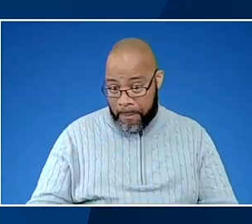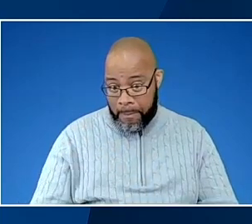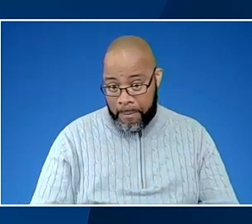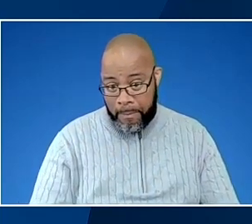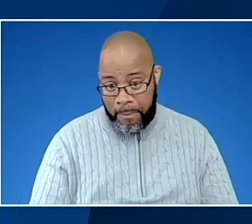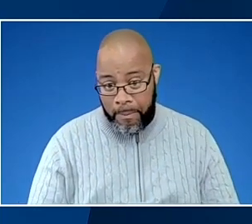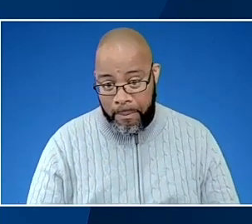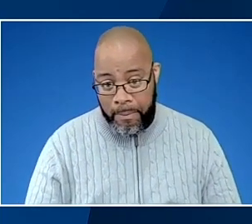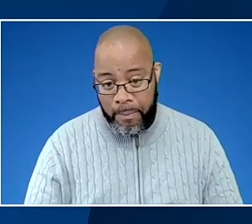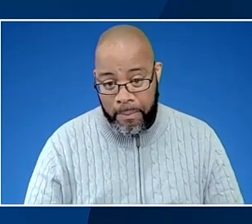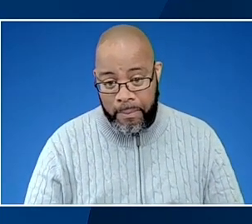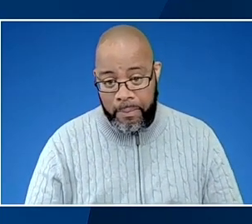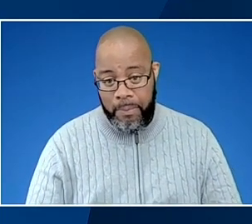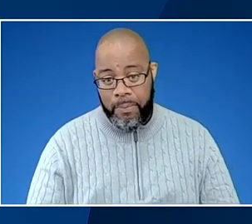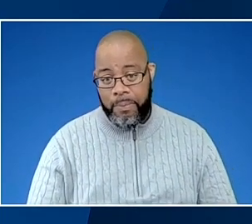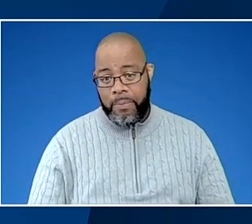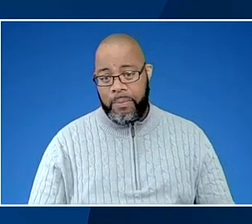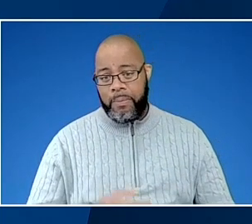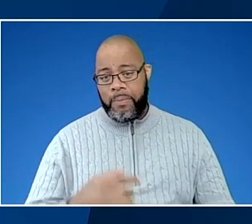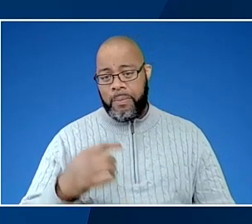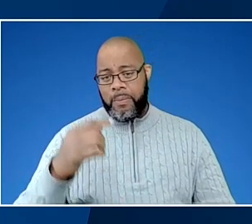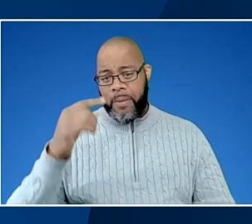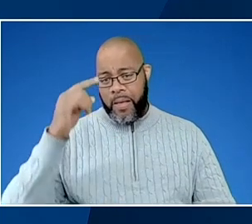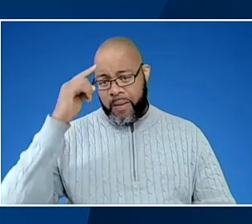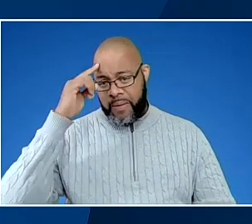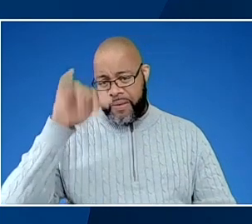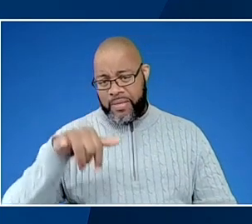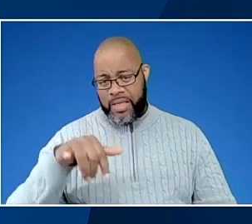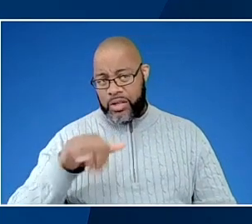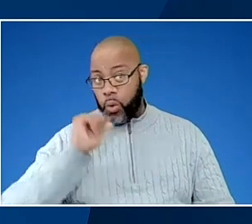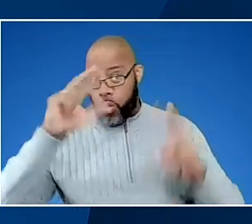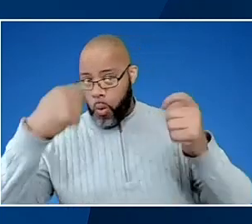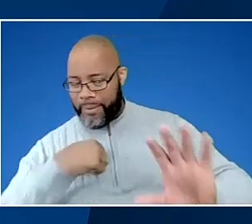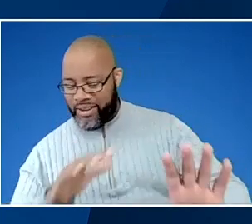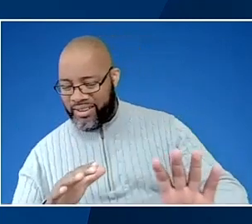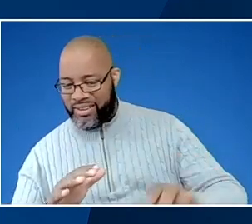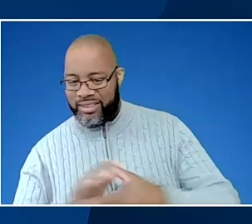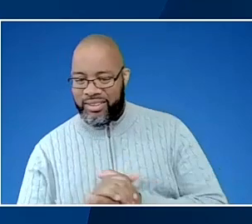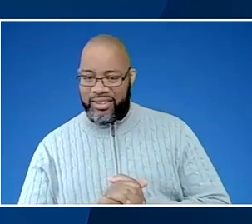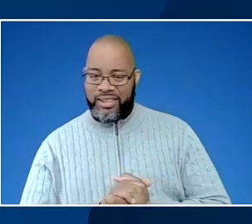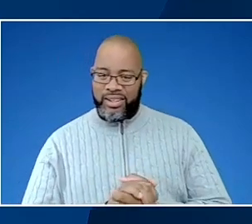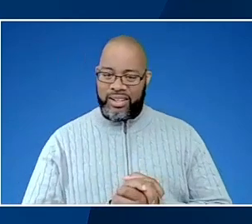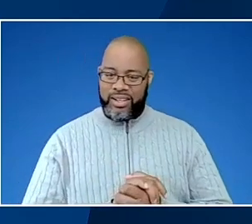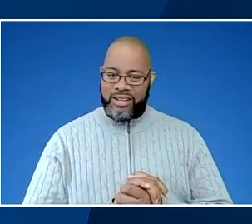Yeah, I believe that, but don't quote me on that one. I have two SSS programs here on